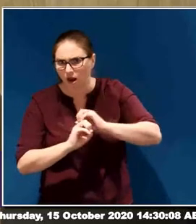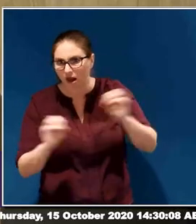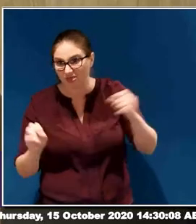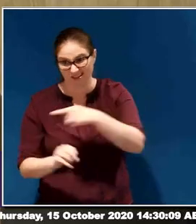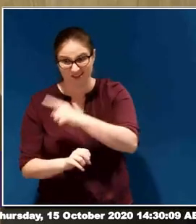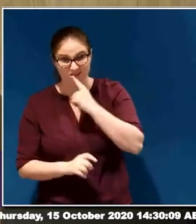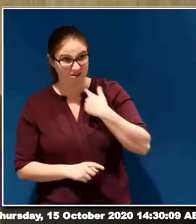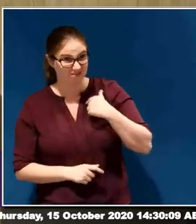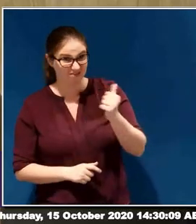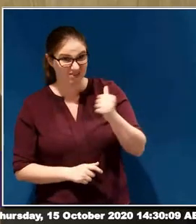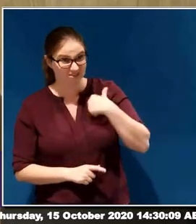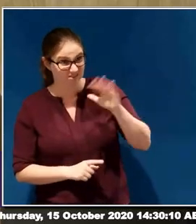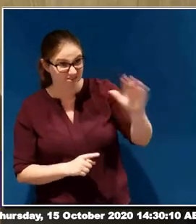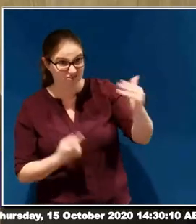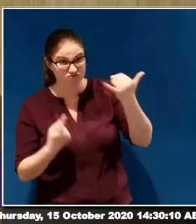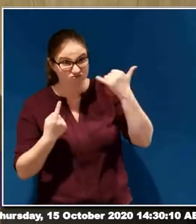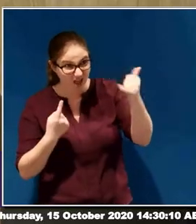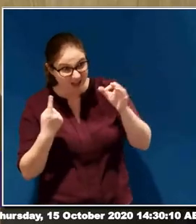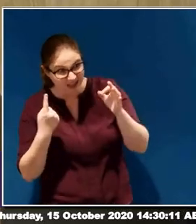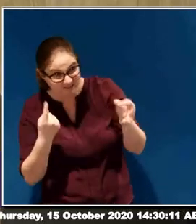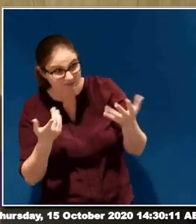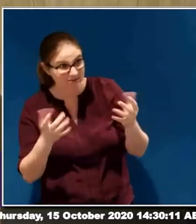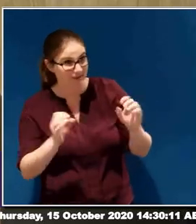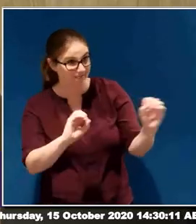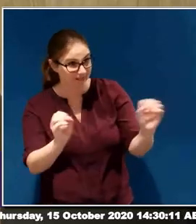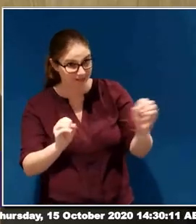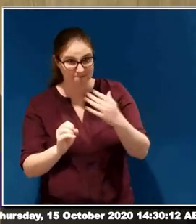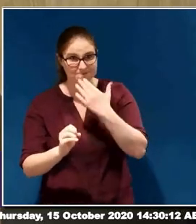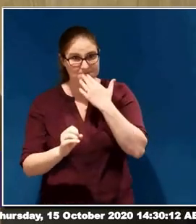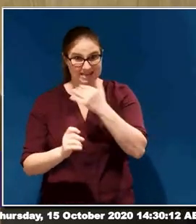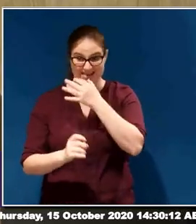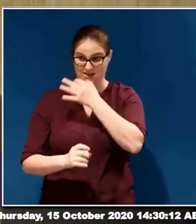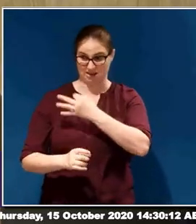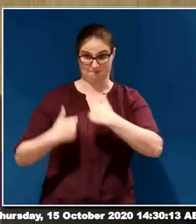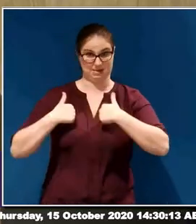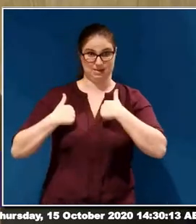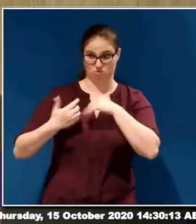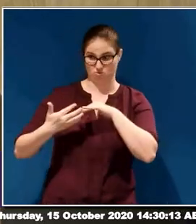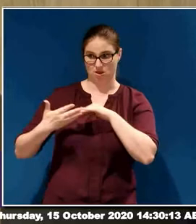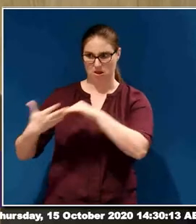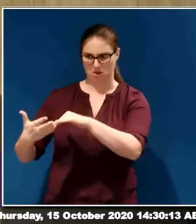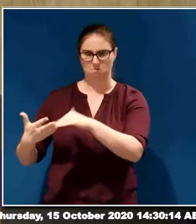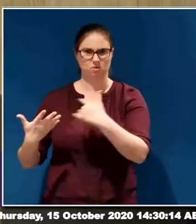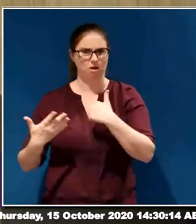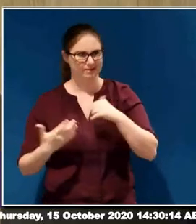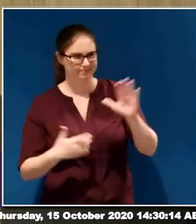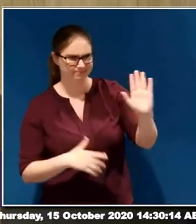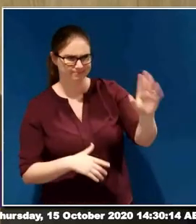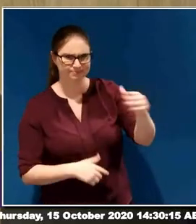So I then email and call the school, and I try to get some work sent home as well.